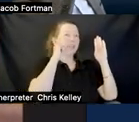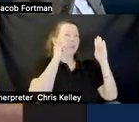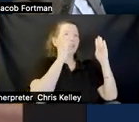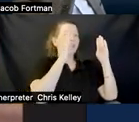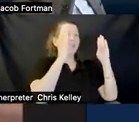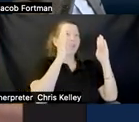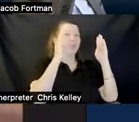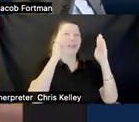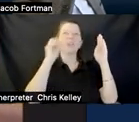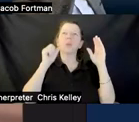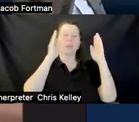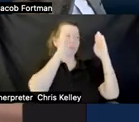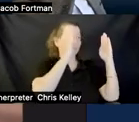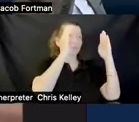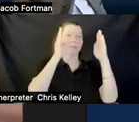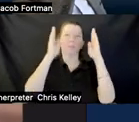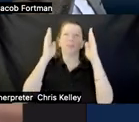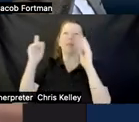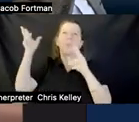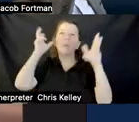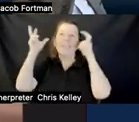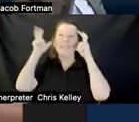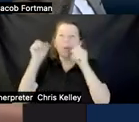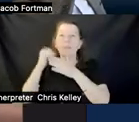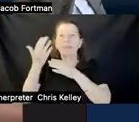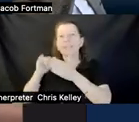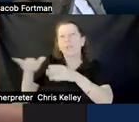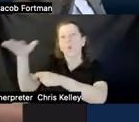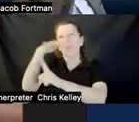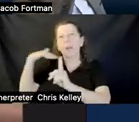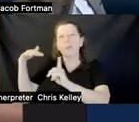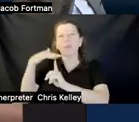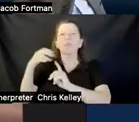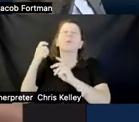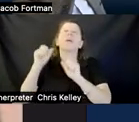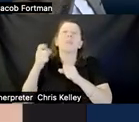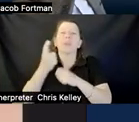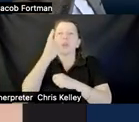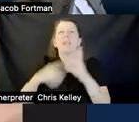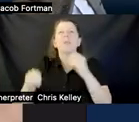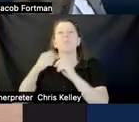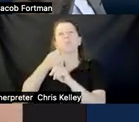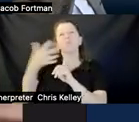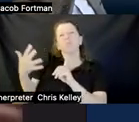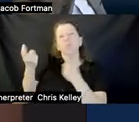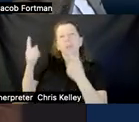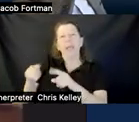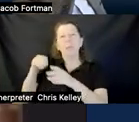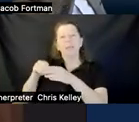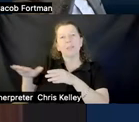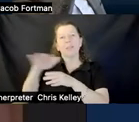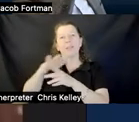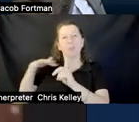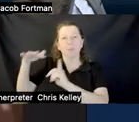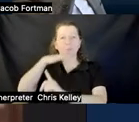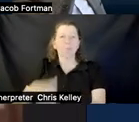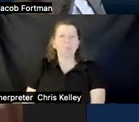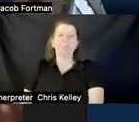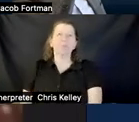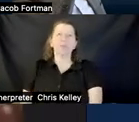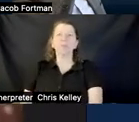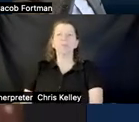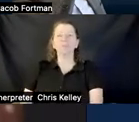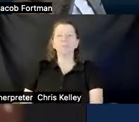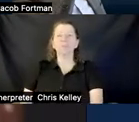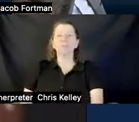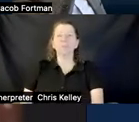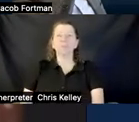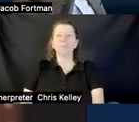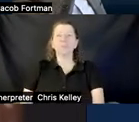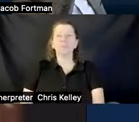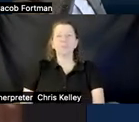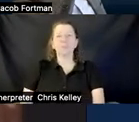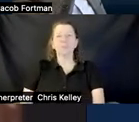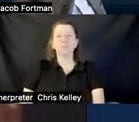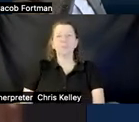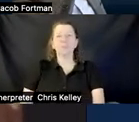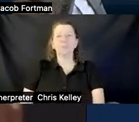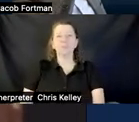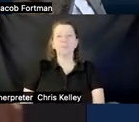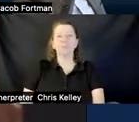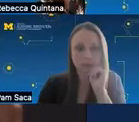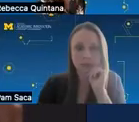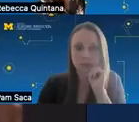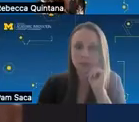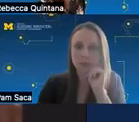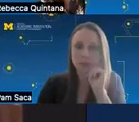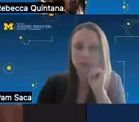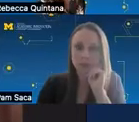areas as they can hear those objects are around them to access more details about these objects